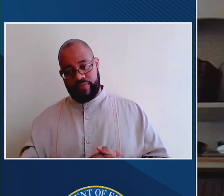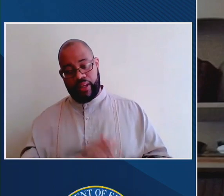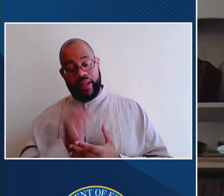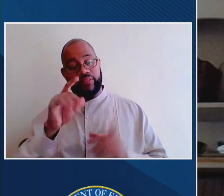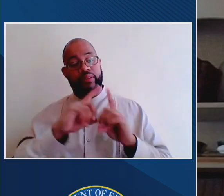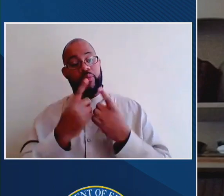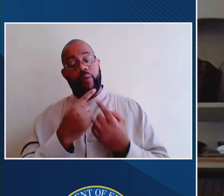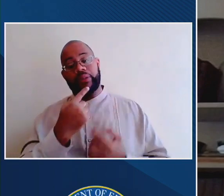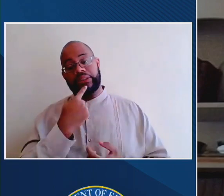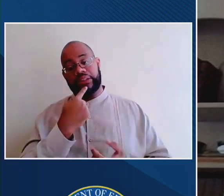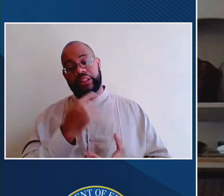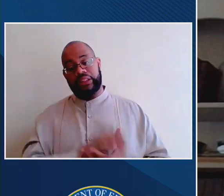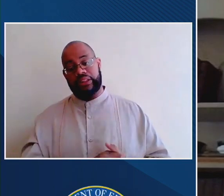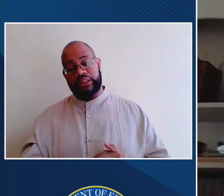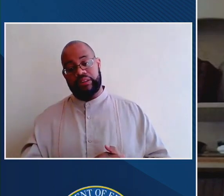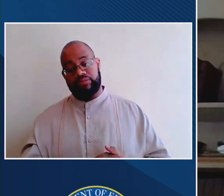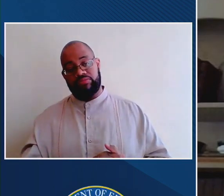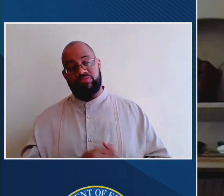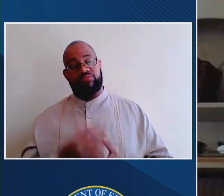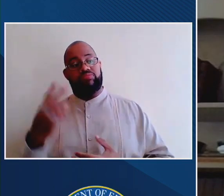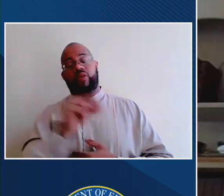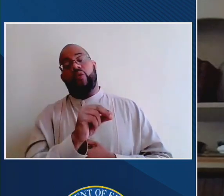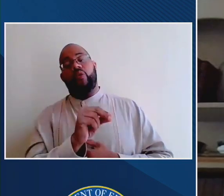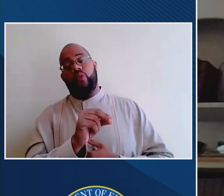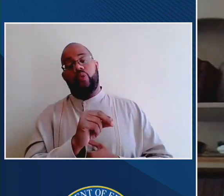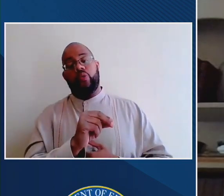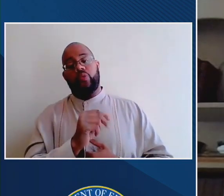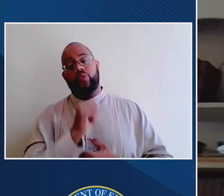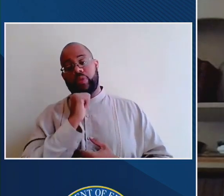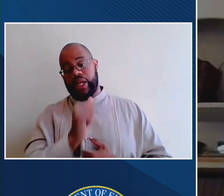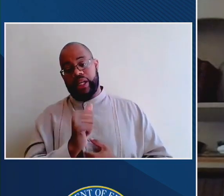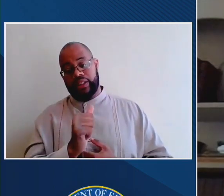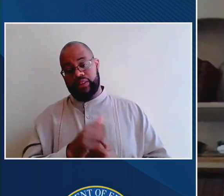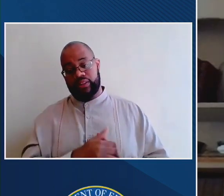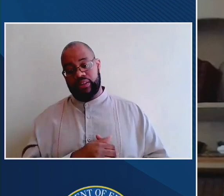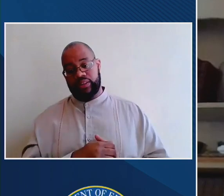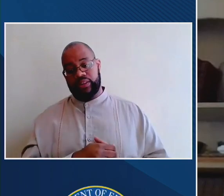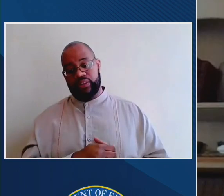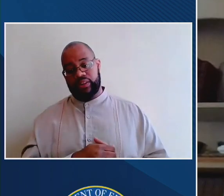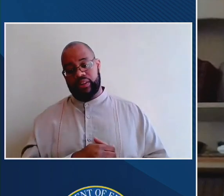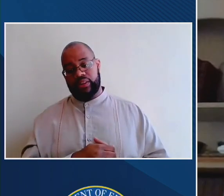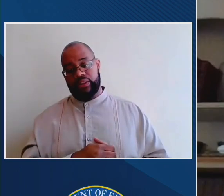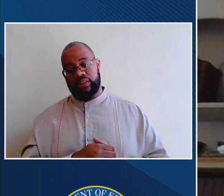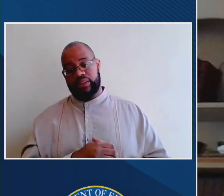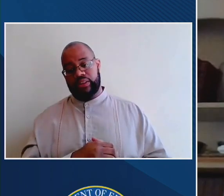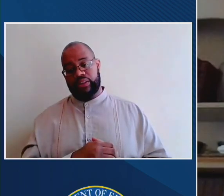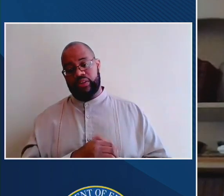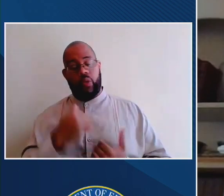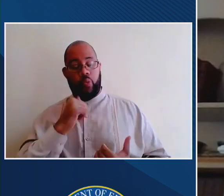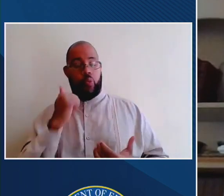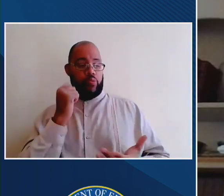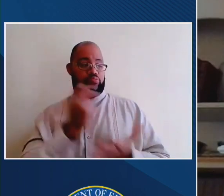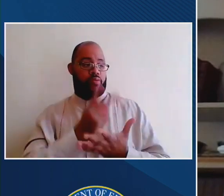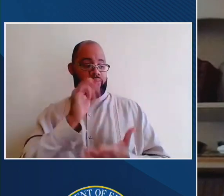you know, no, we're not going to under no circumstances will we approve these, it